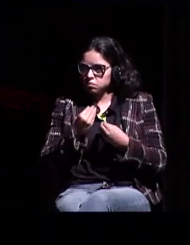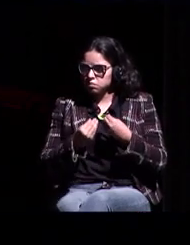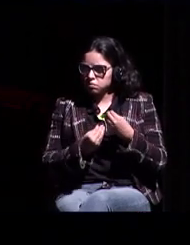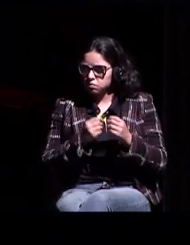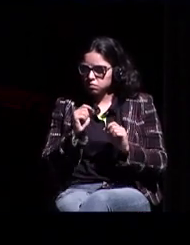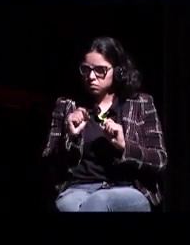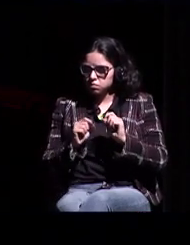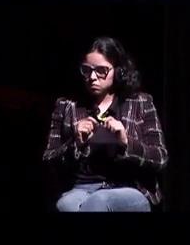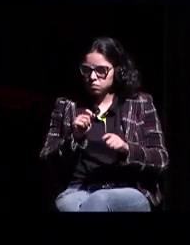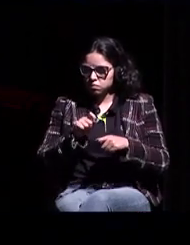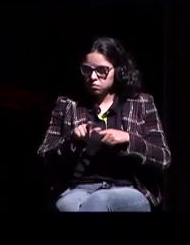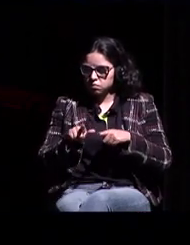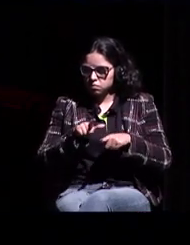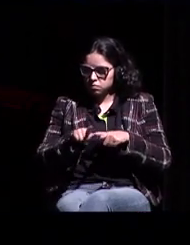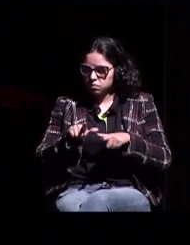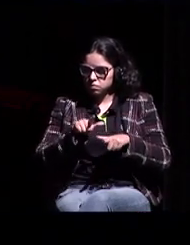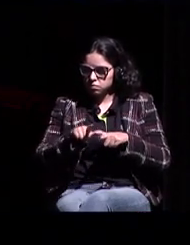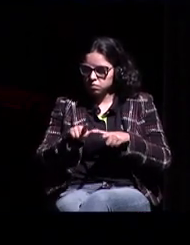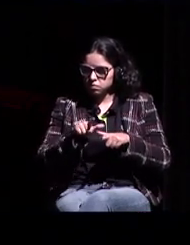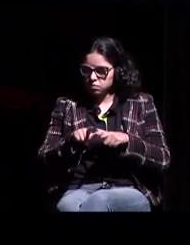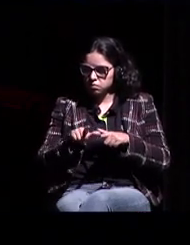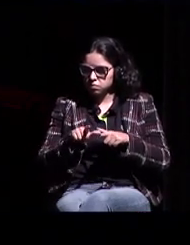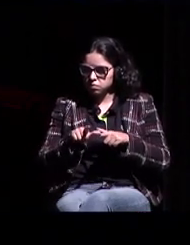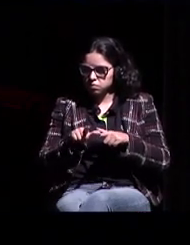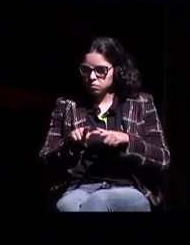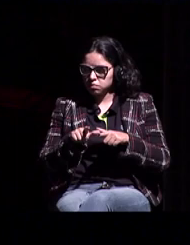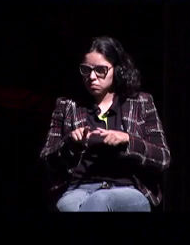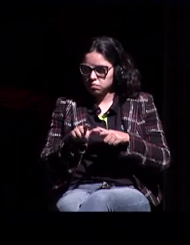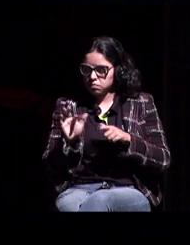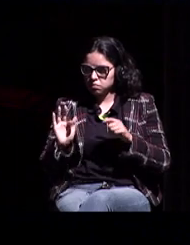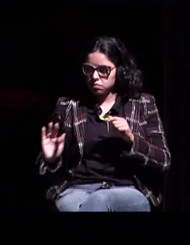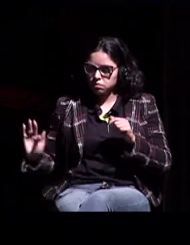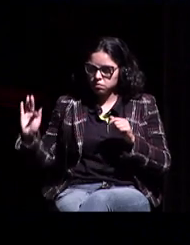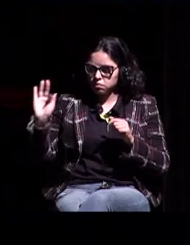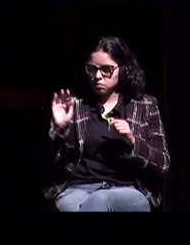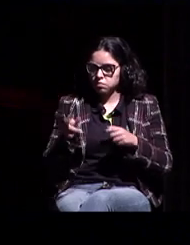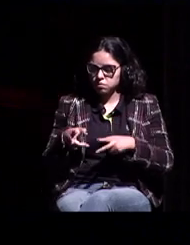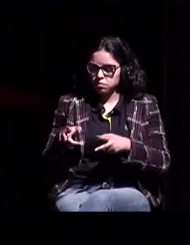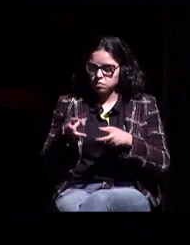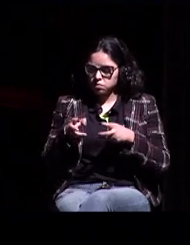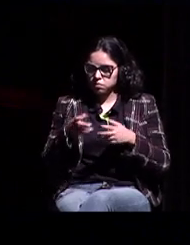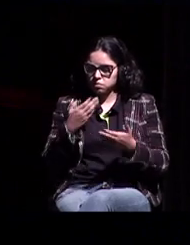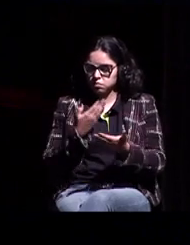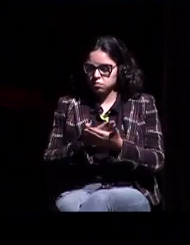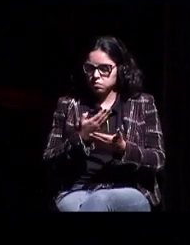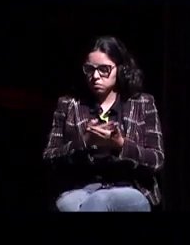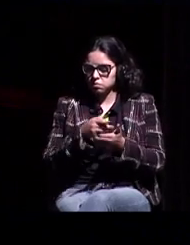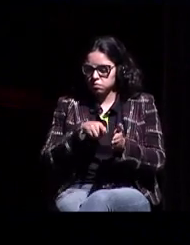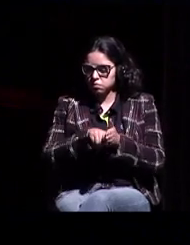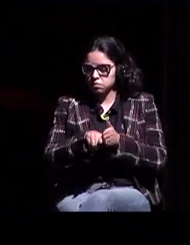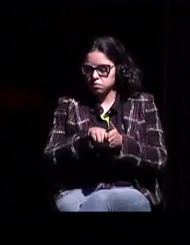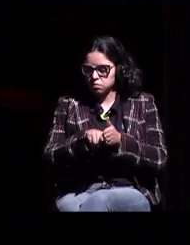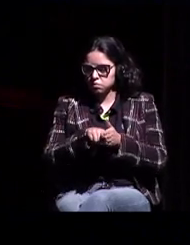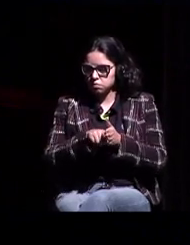on tourism labor we quickly realize that studies are dominated by HR management.